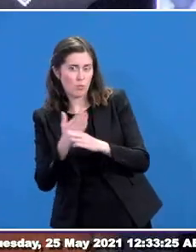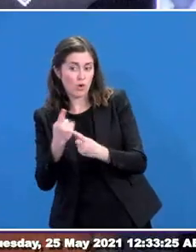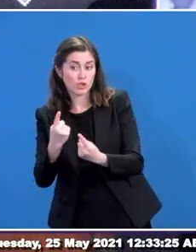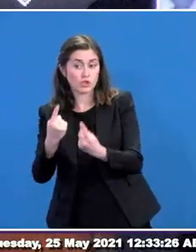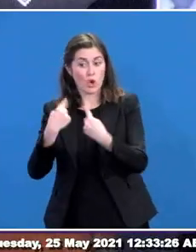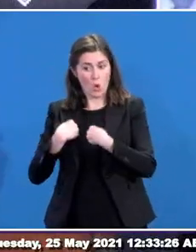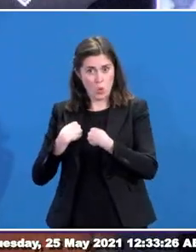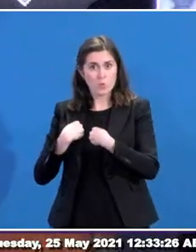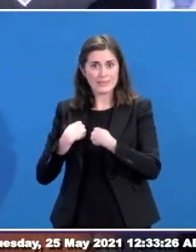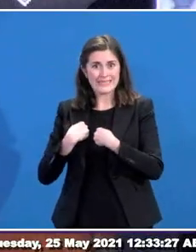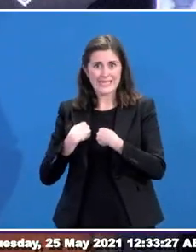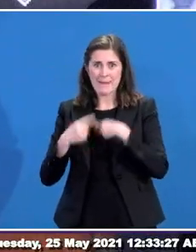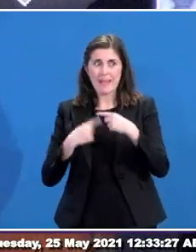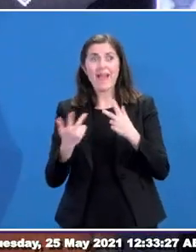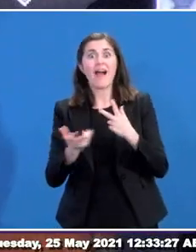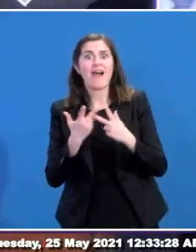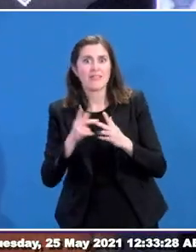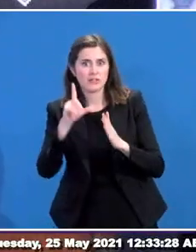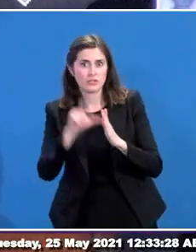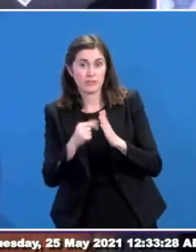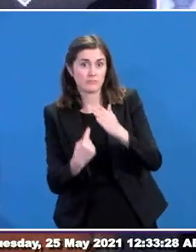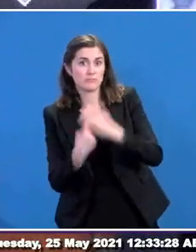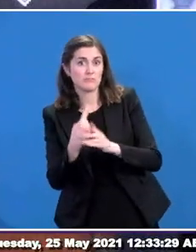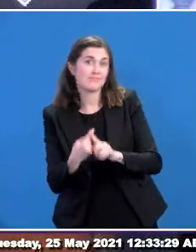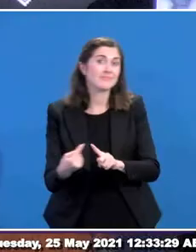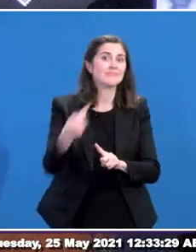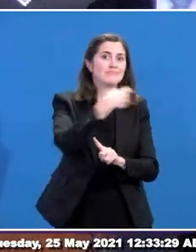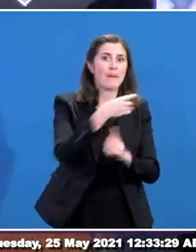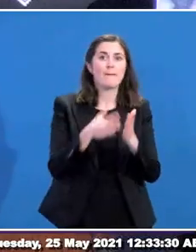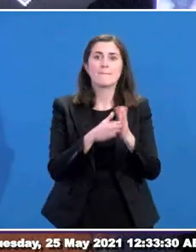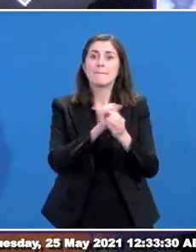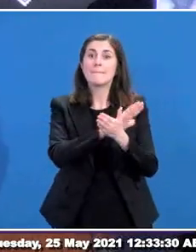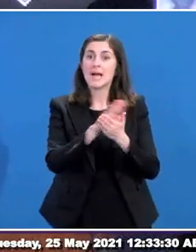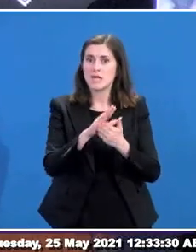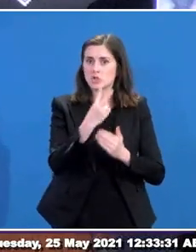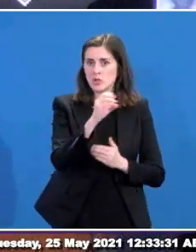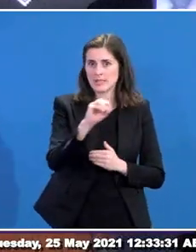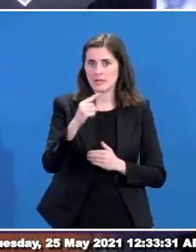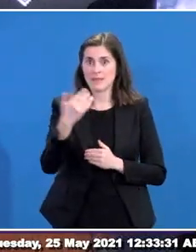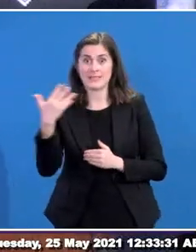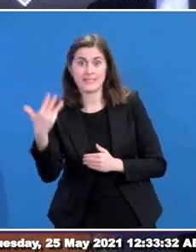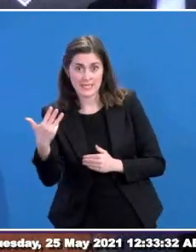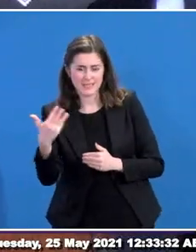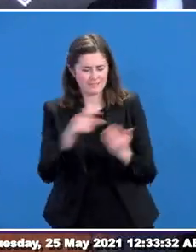was concerned about from March 2019. This is paragraph 33.....